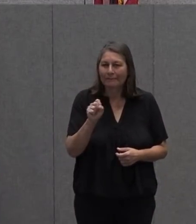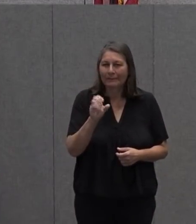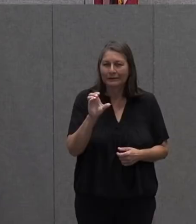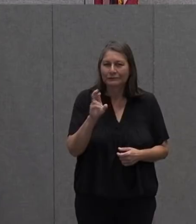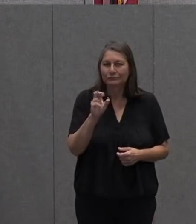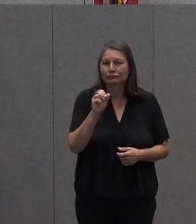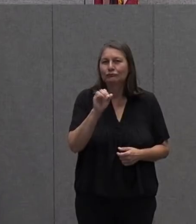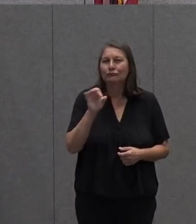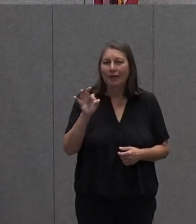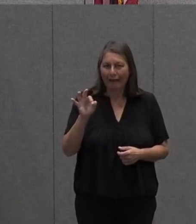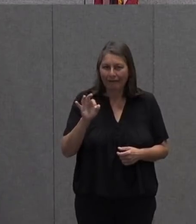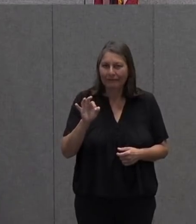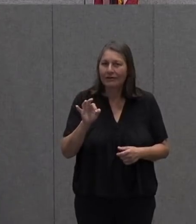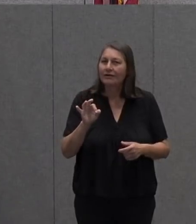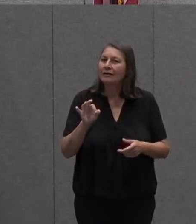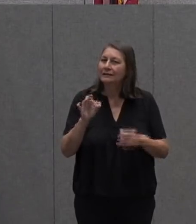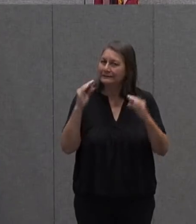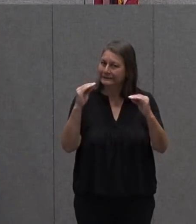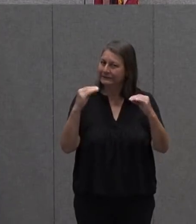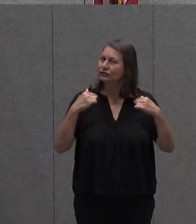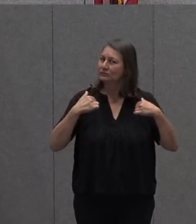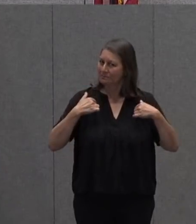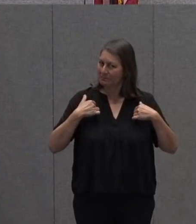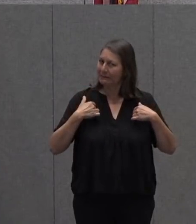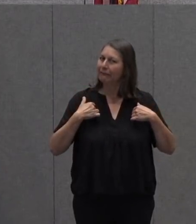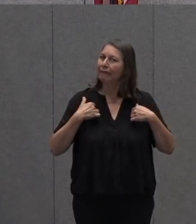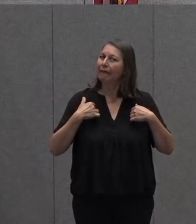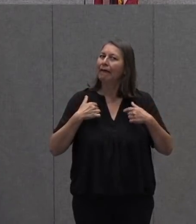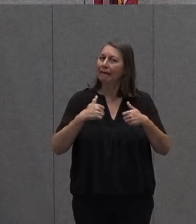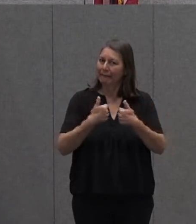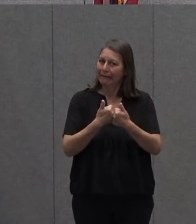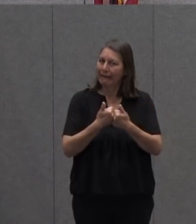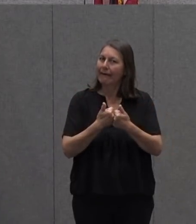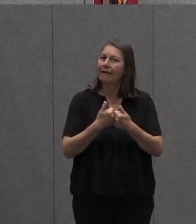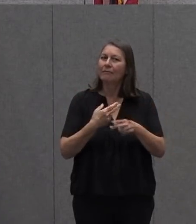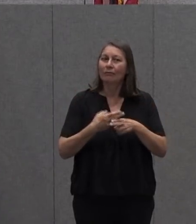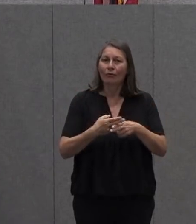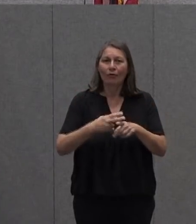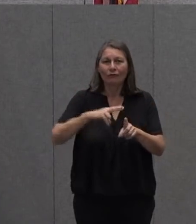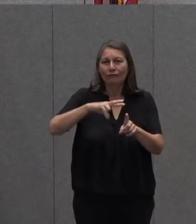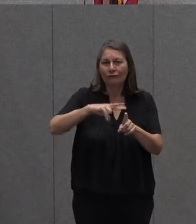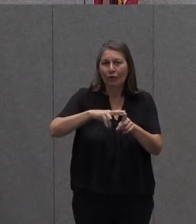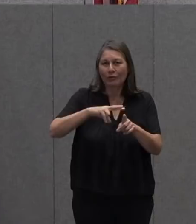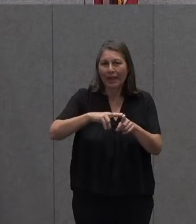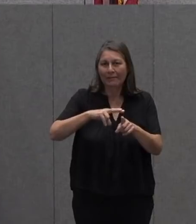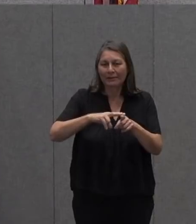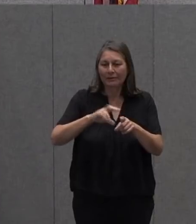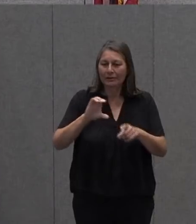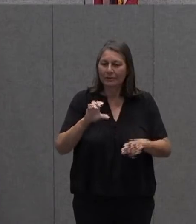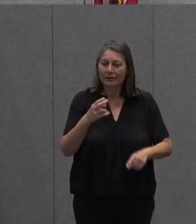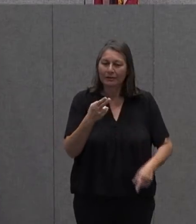called vocabulary checkers. Now, if you're at home, you might have your own checkers board.